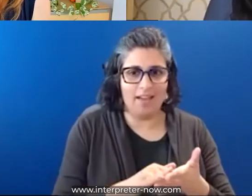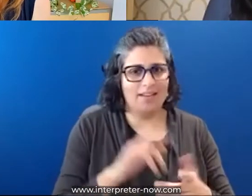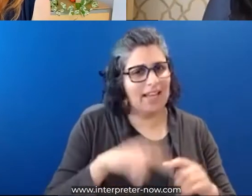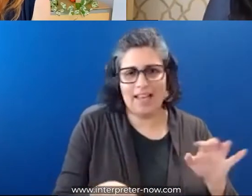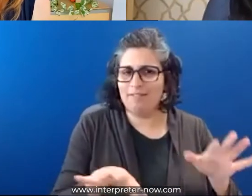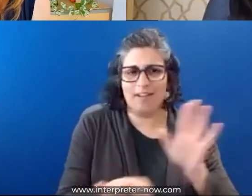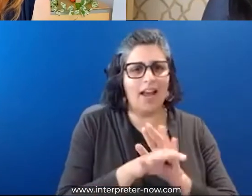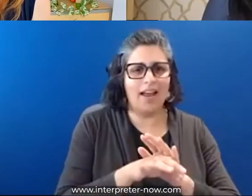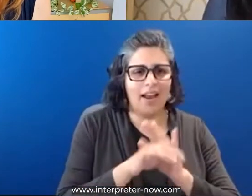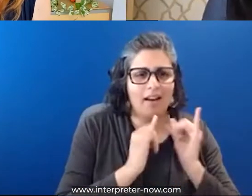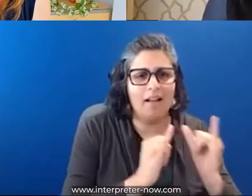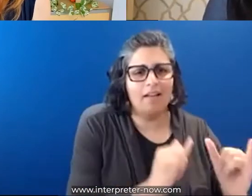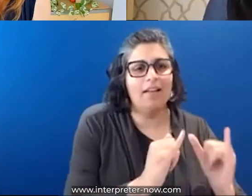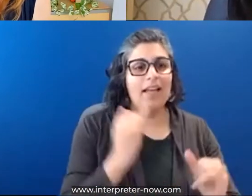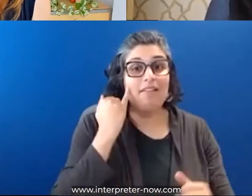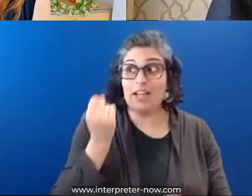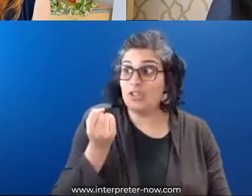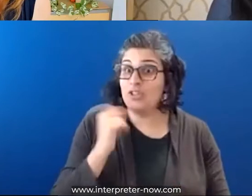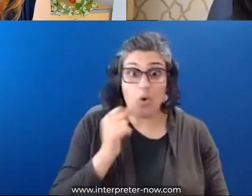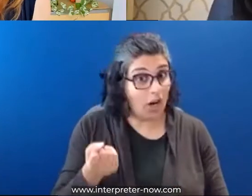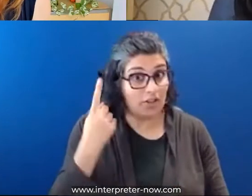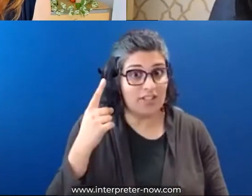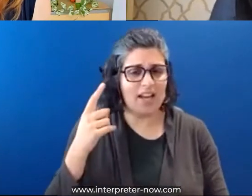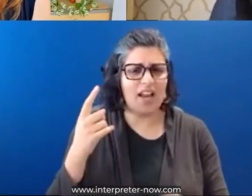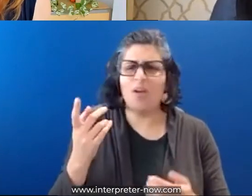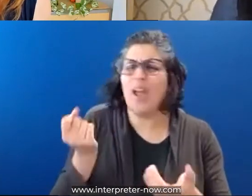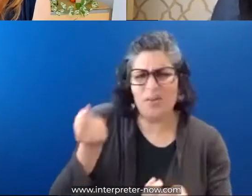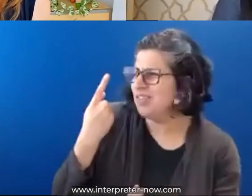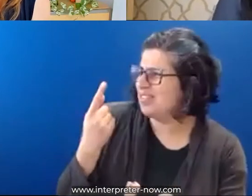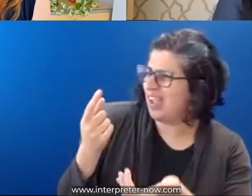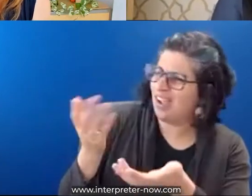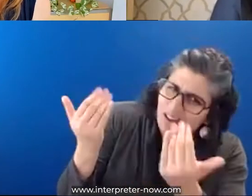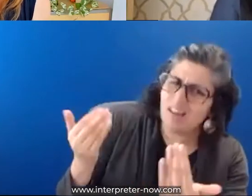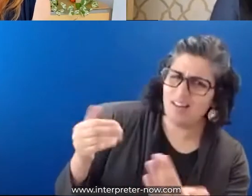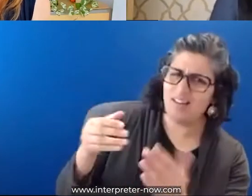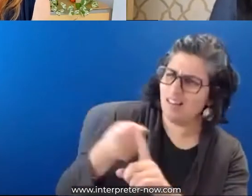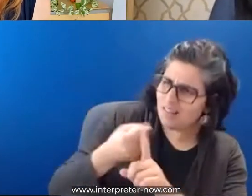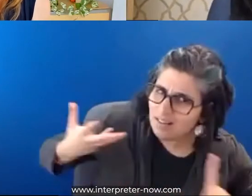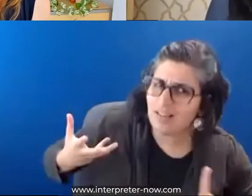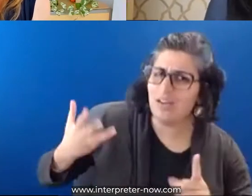If I don't understand it, "Tell me more." "Wait. I don't get that." "Tell me why you think that."